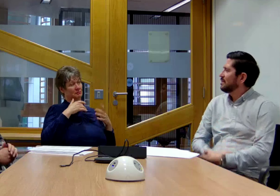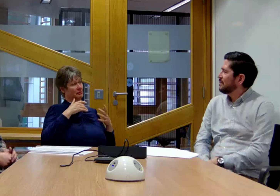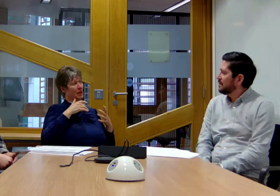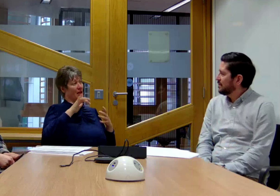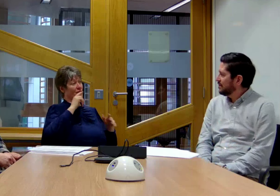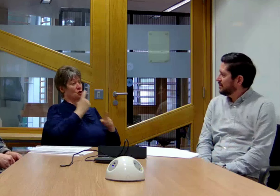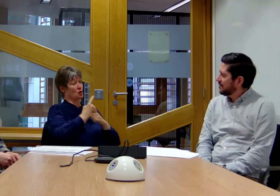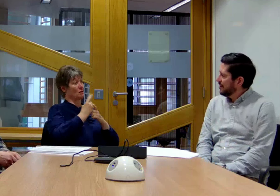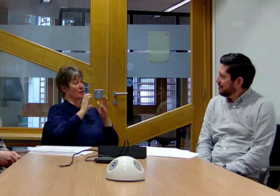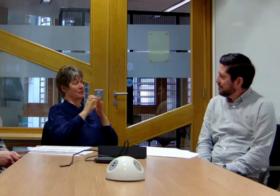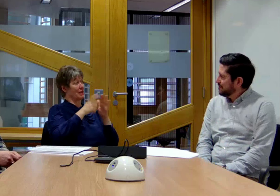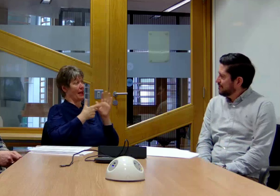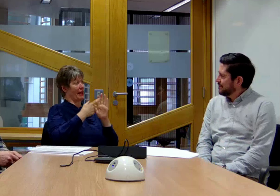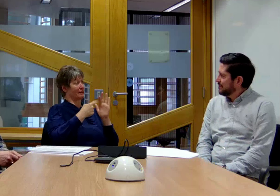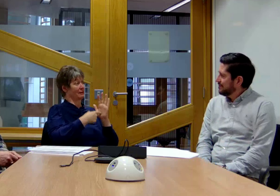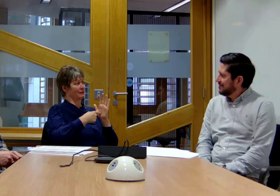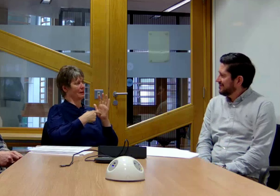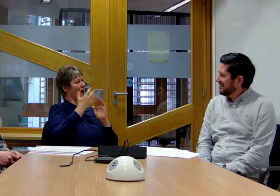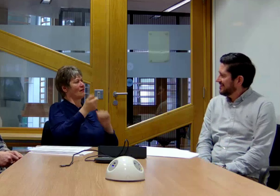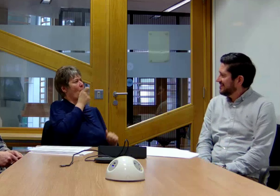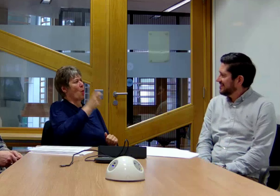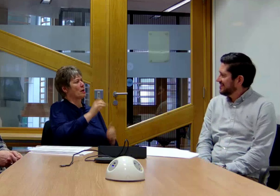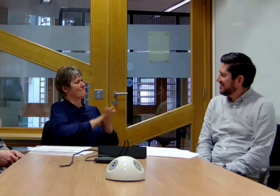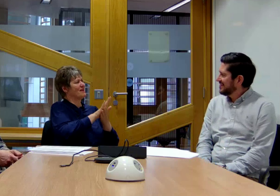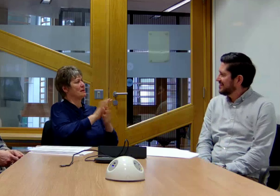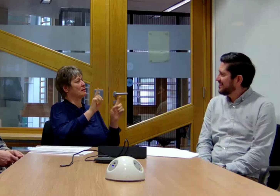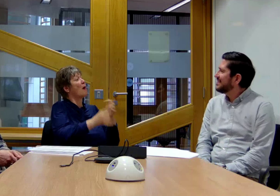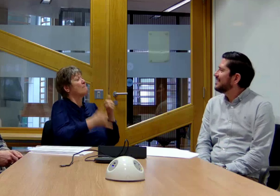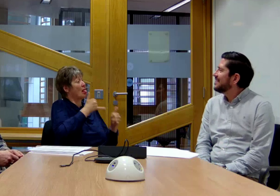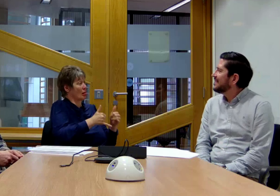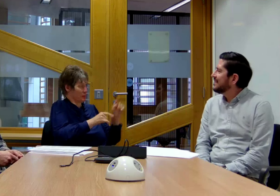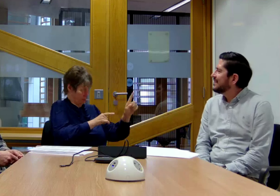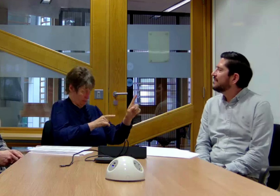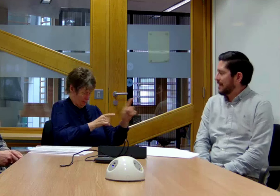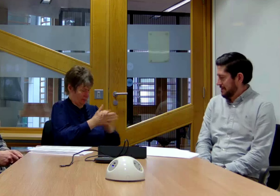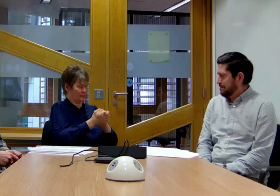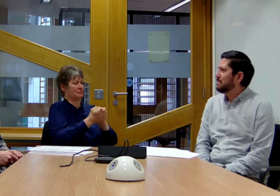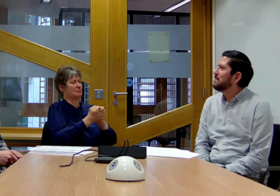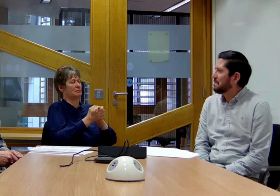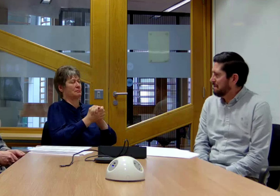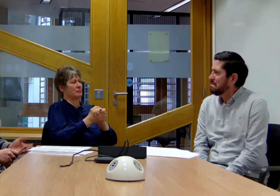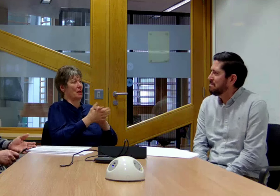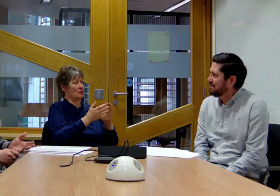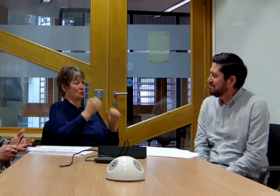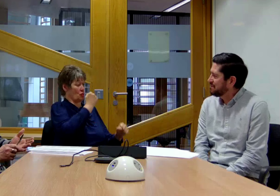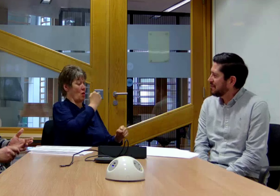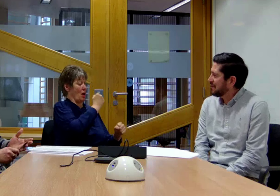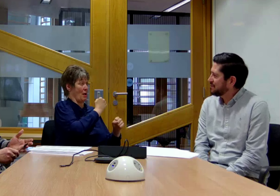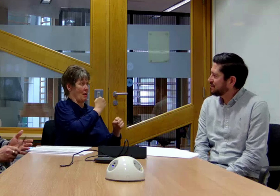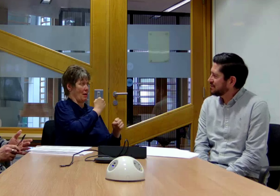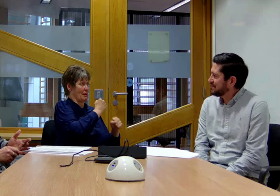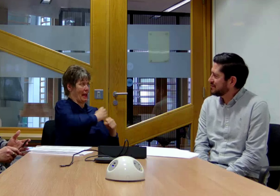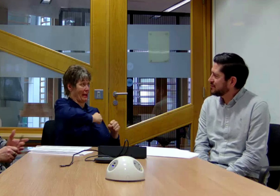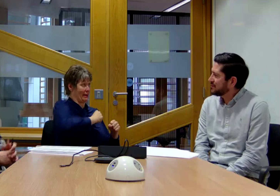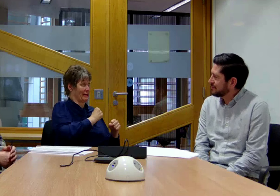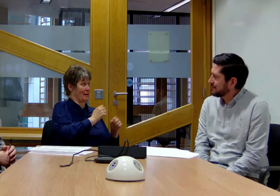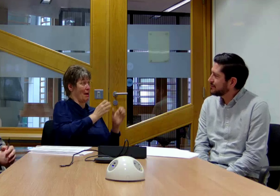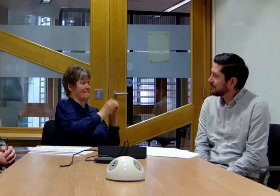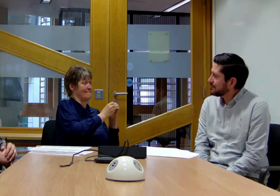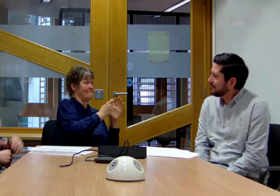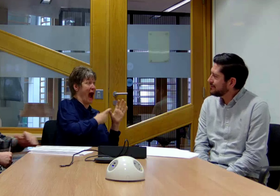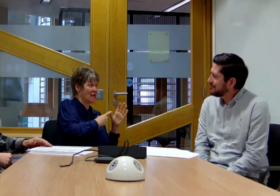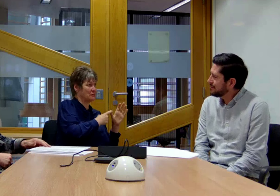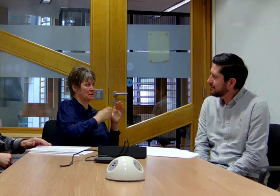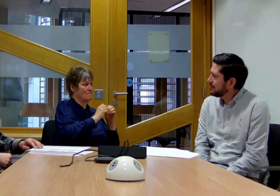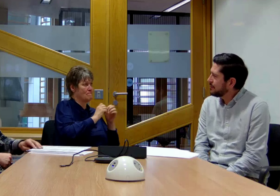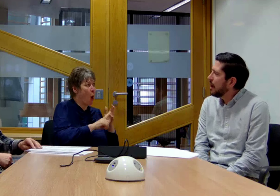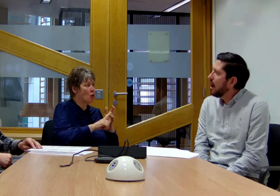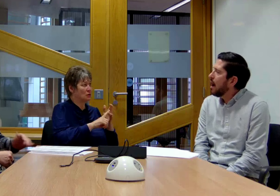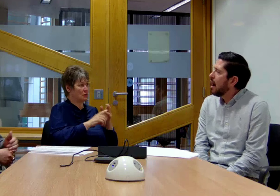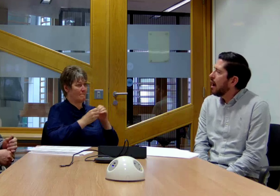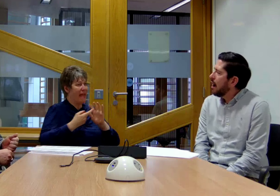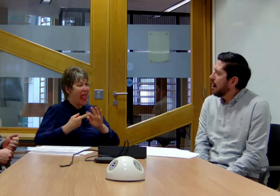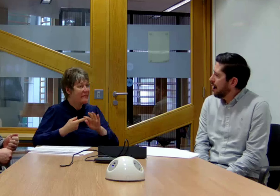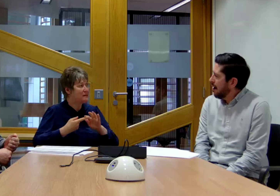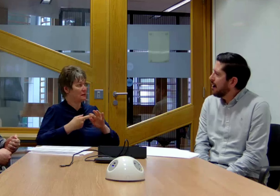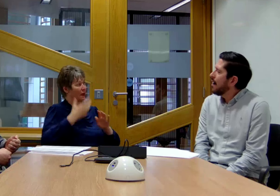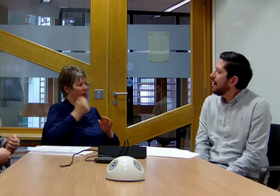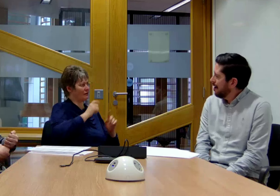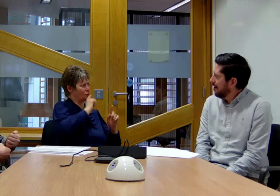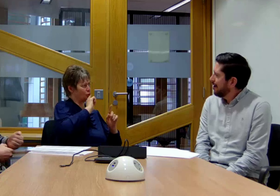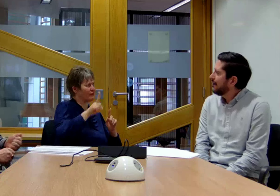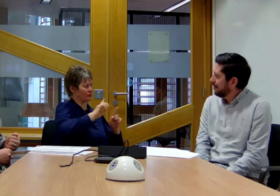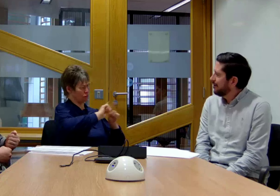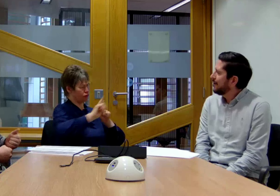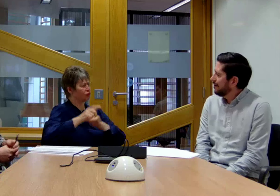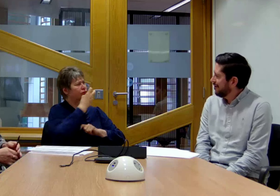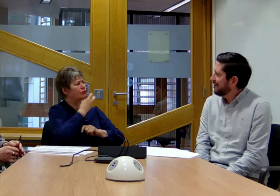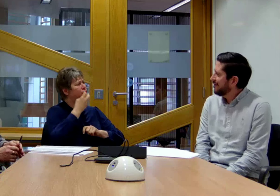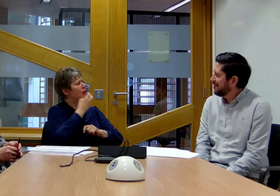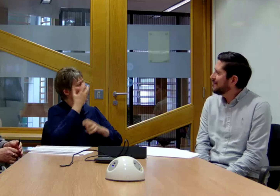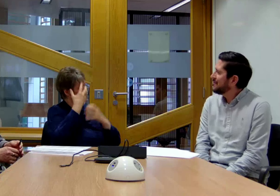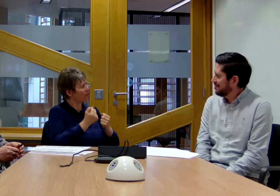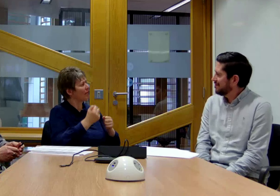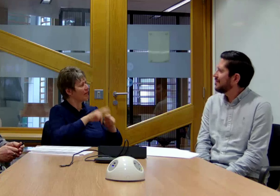about with dialects is how you say the word milk in Gaelic! In Gaelic that is bainne,